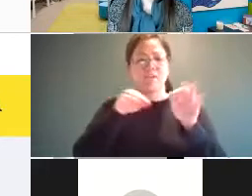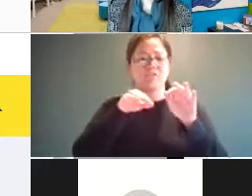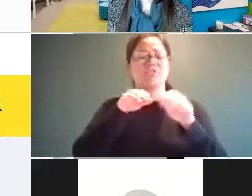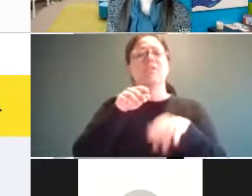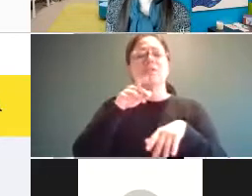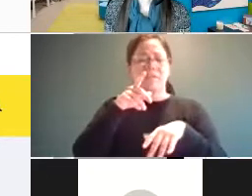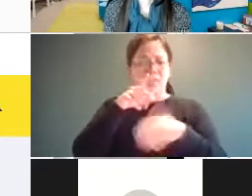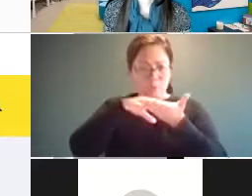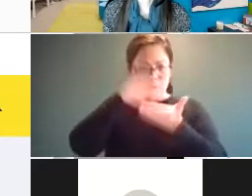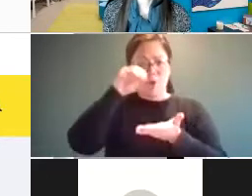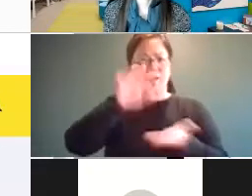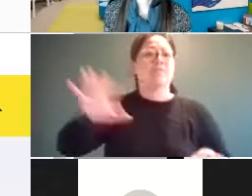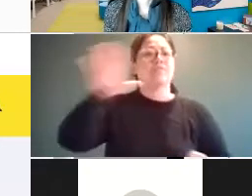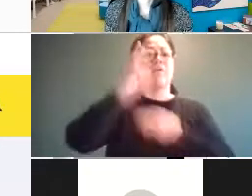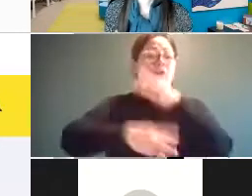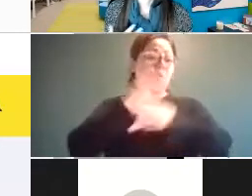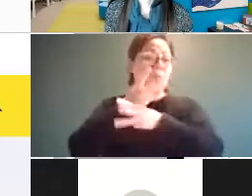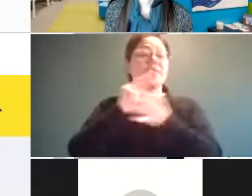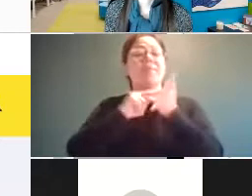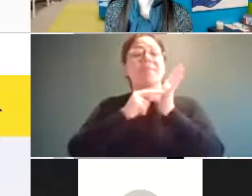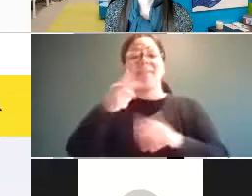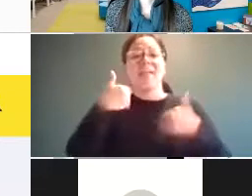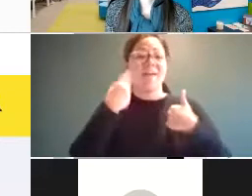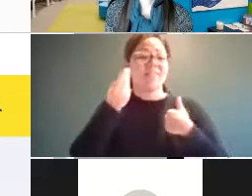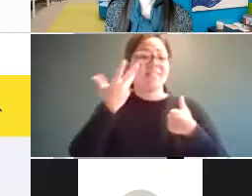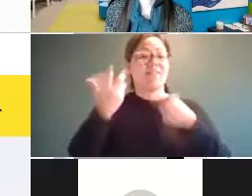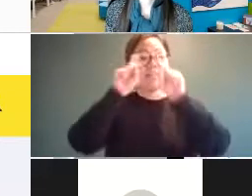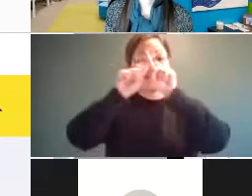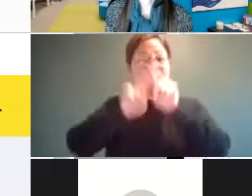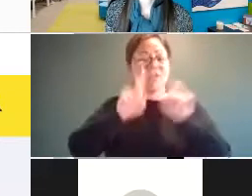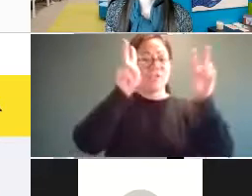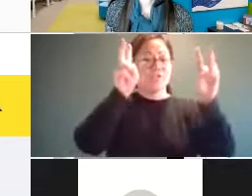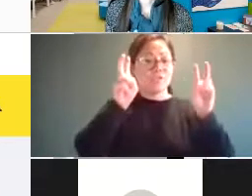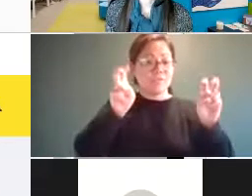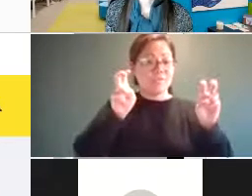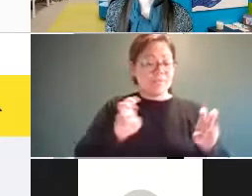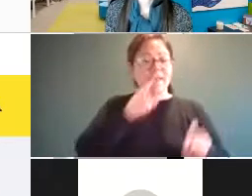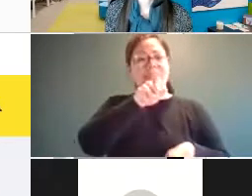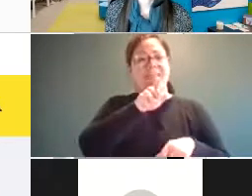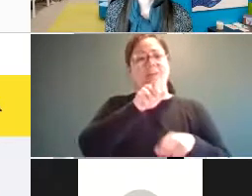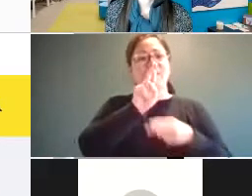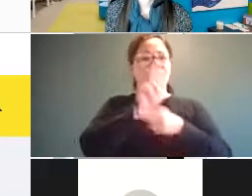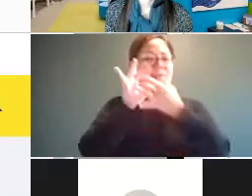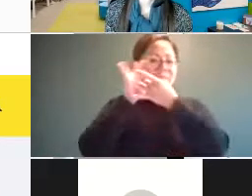So they even have a number of different catch phrases and slogans that they list that are always associated